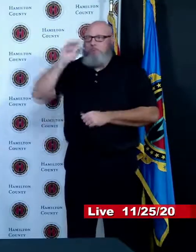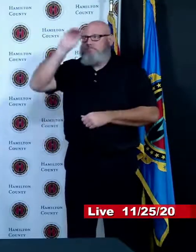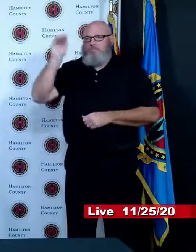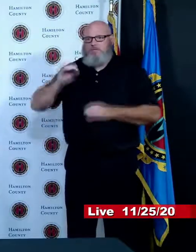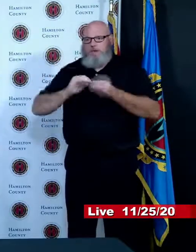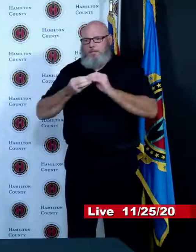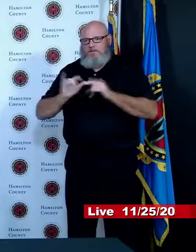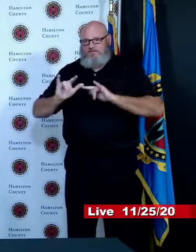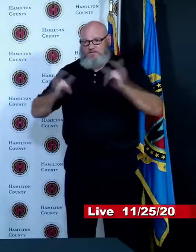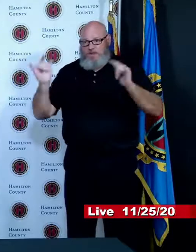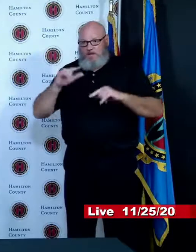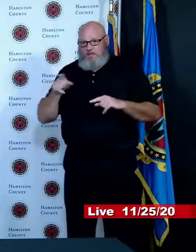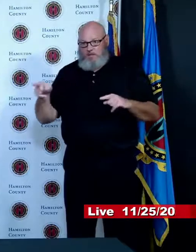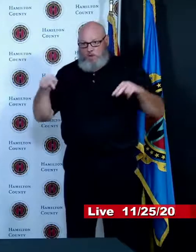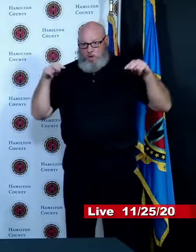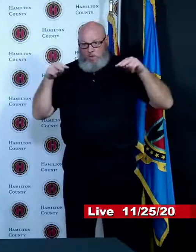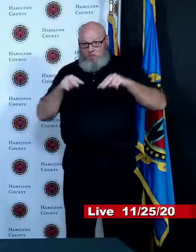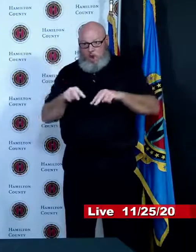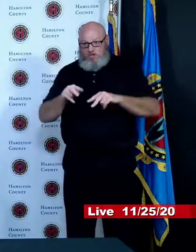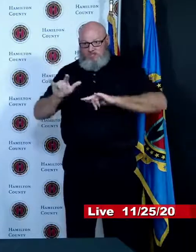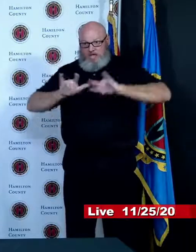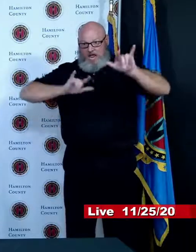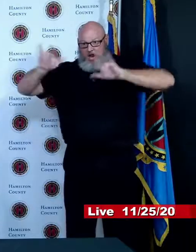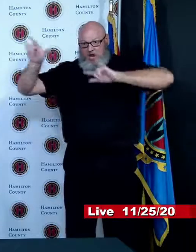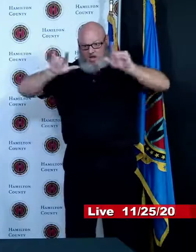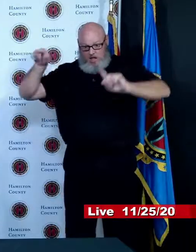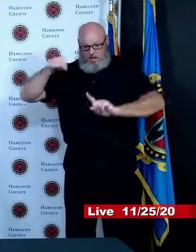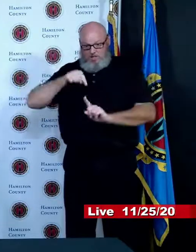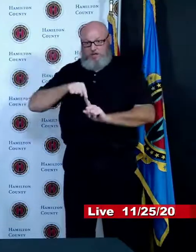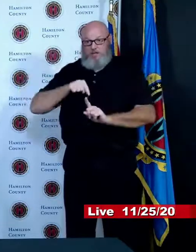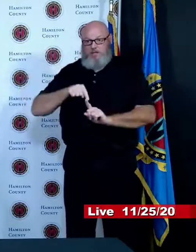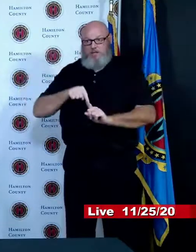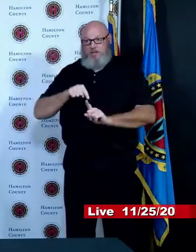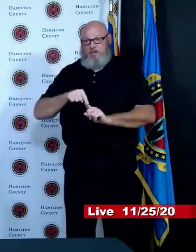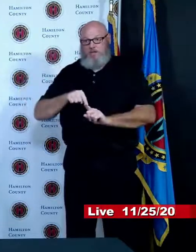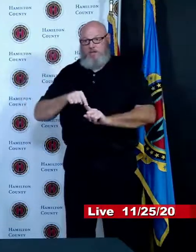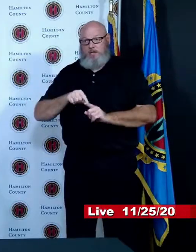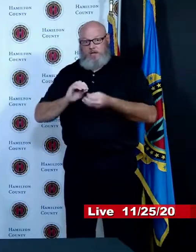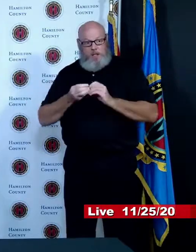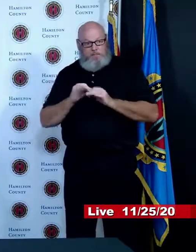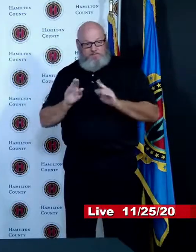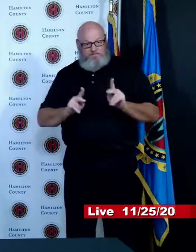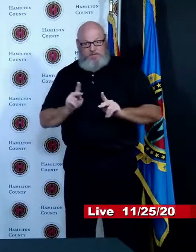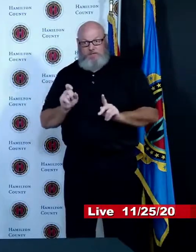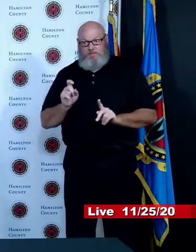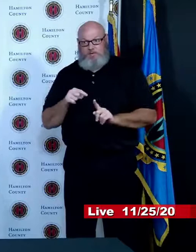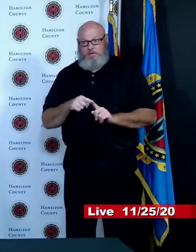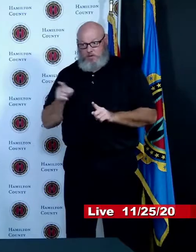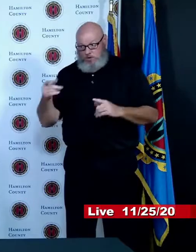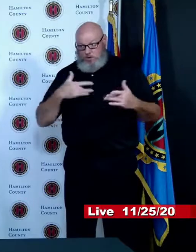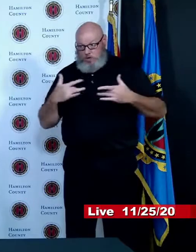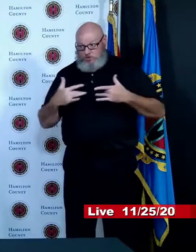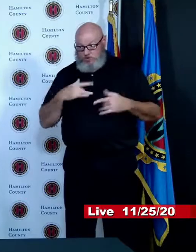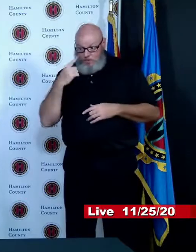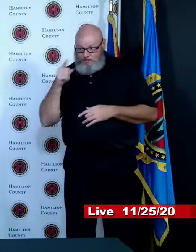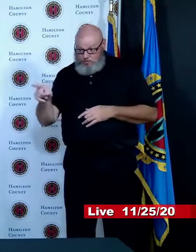airports within the region and does that cause any level of concern for cases going up yeah I